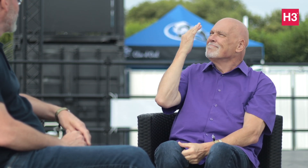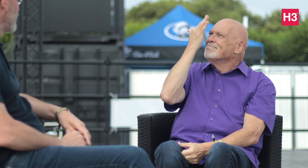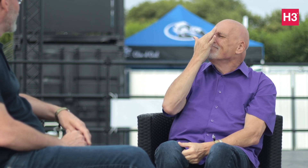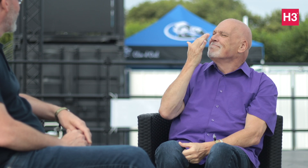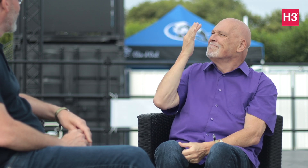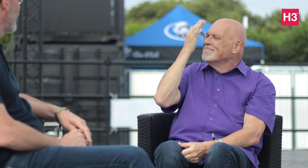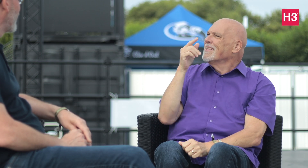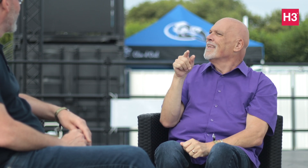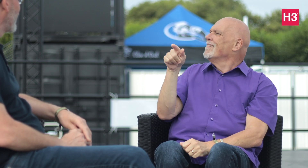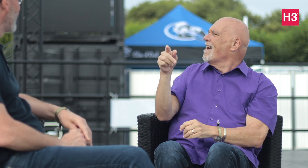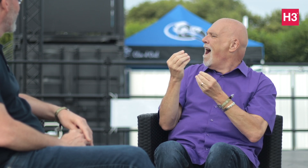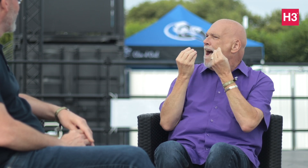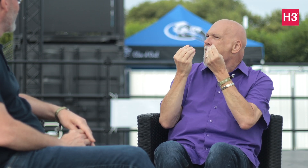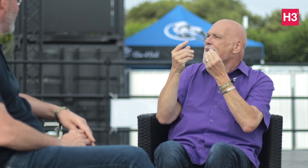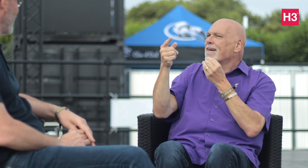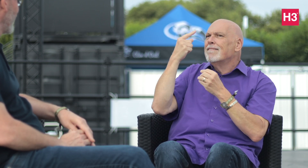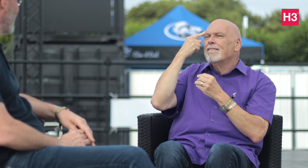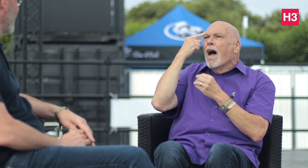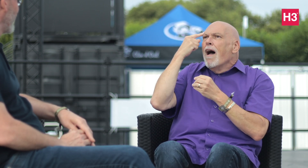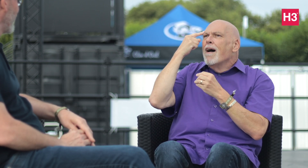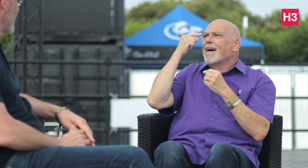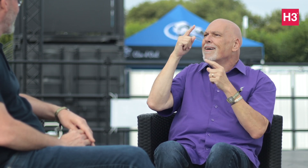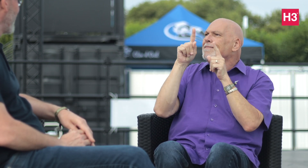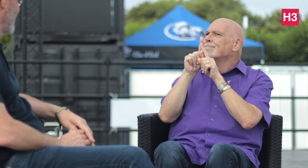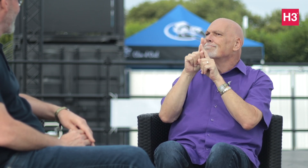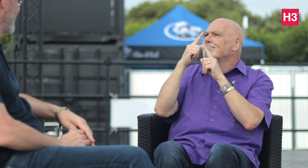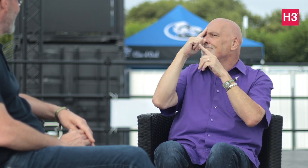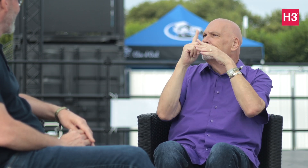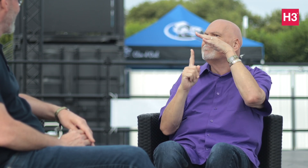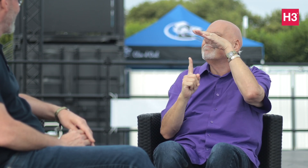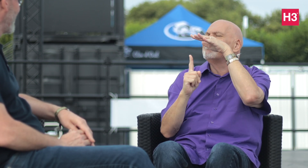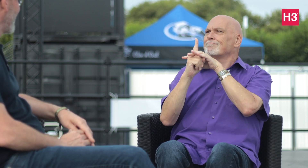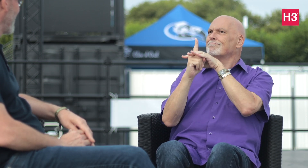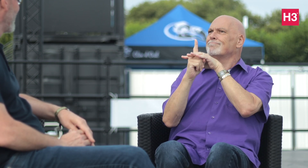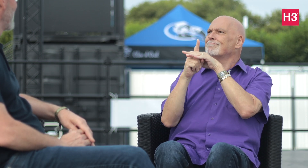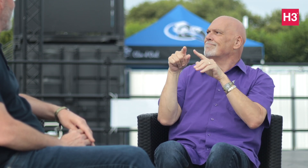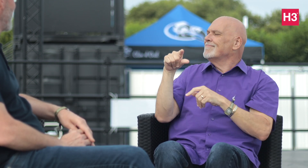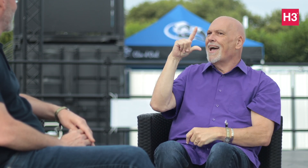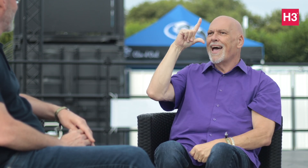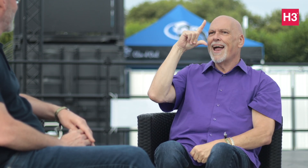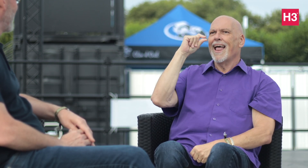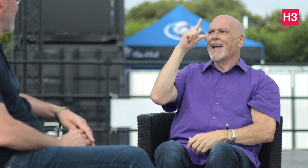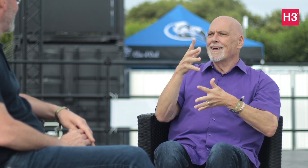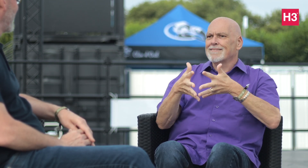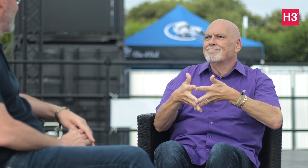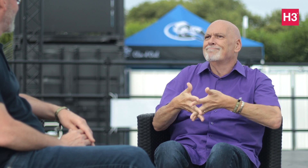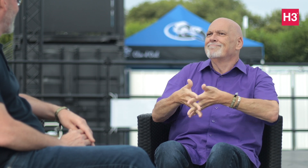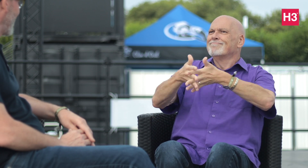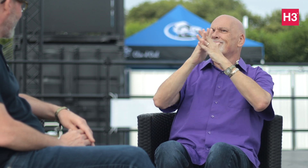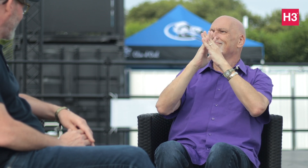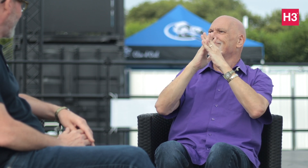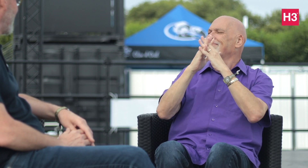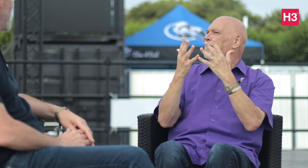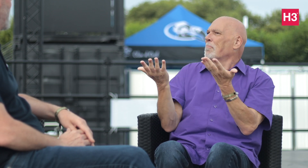How did you come up with the idea of founding the Clin d’Oeil Festival?